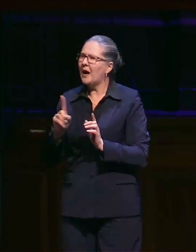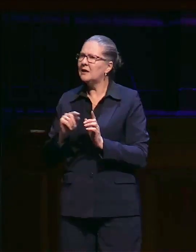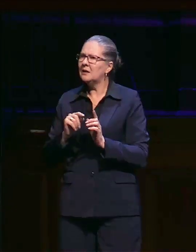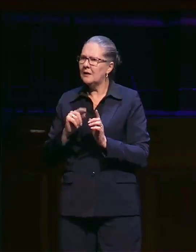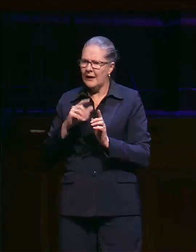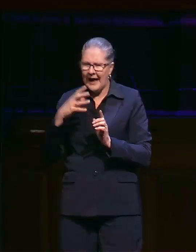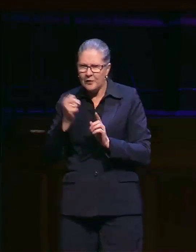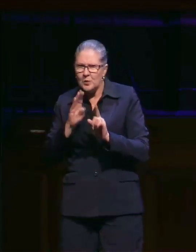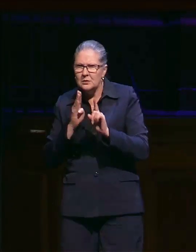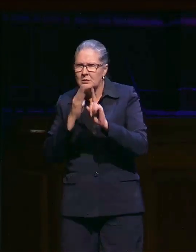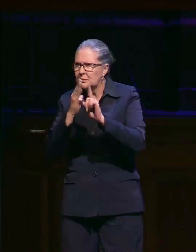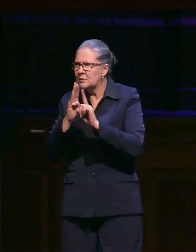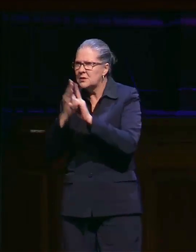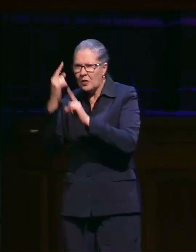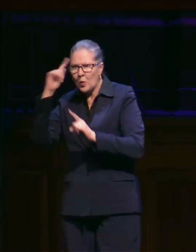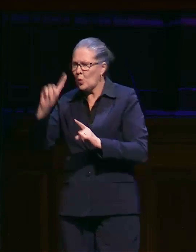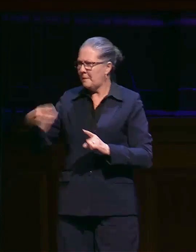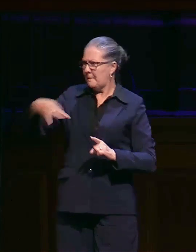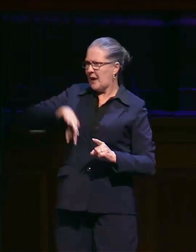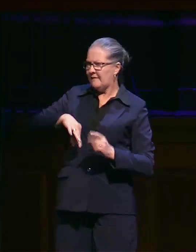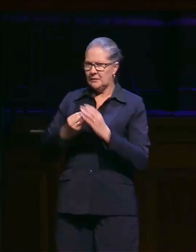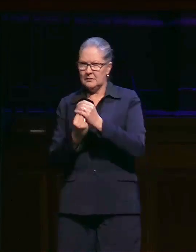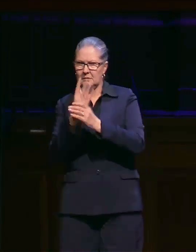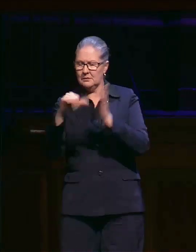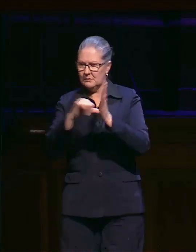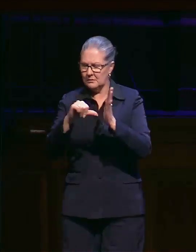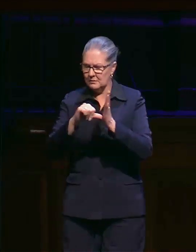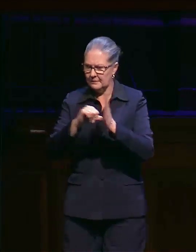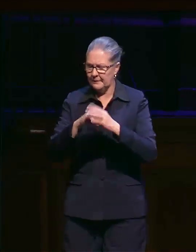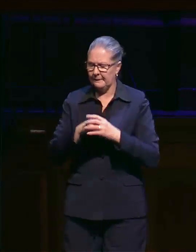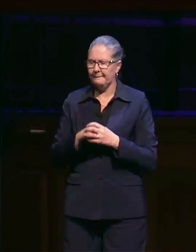benefits of that growth in many countries while the very wealthiest have